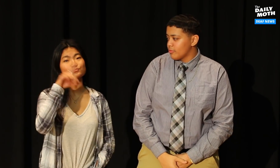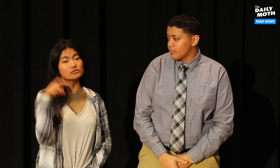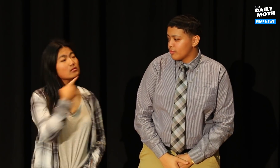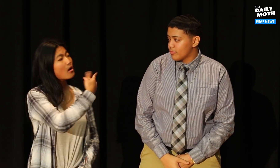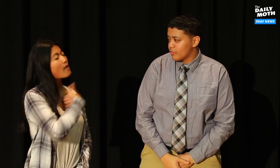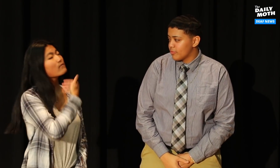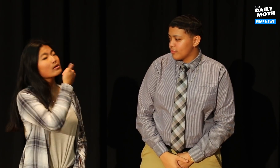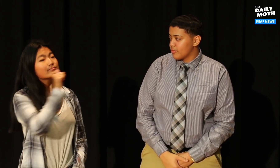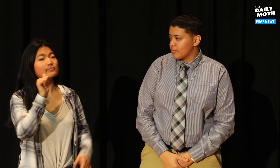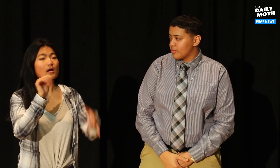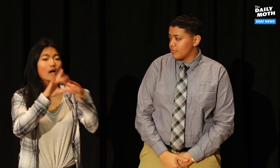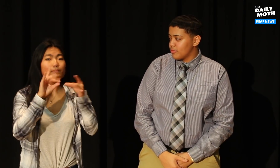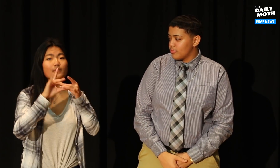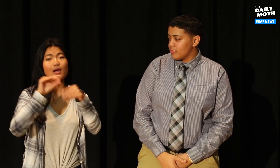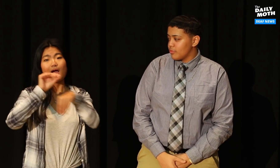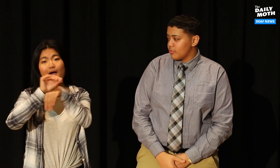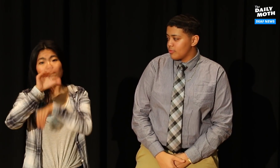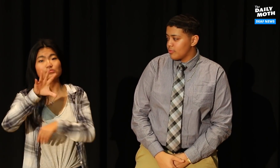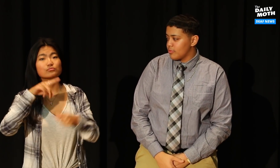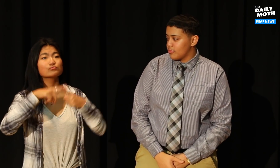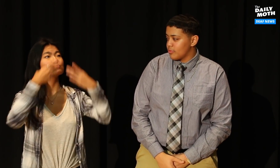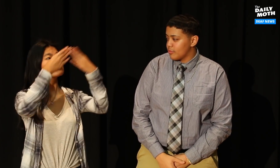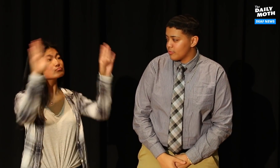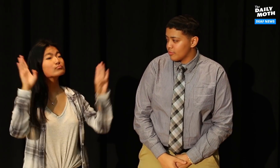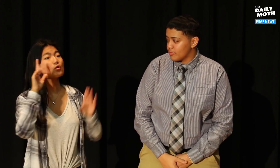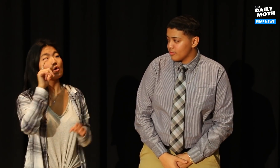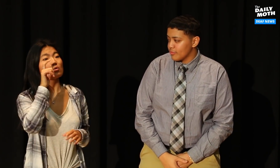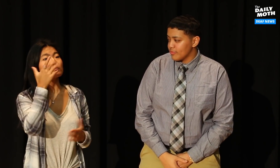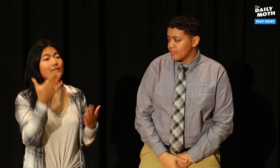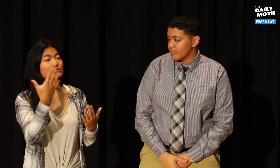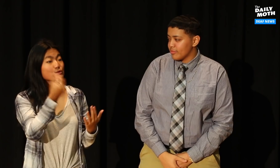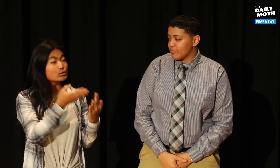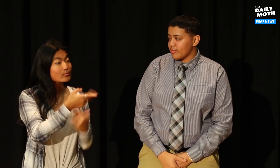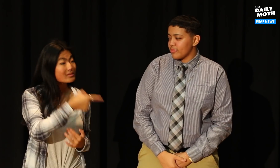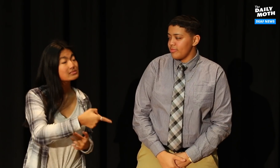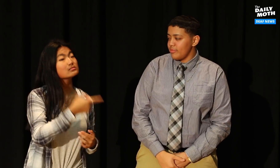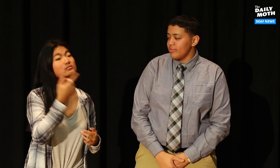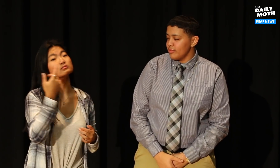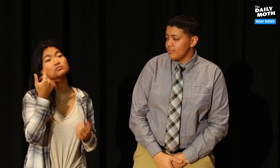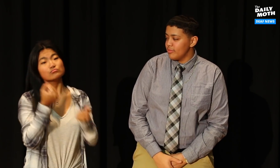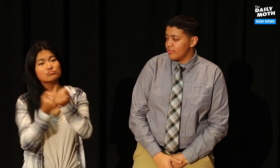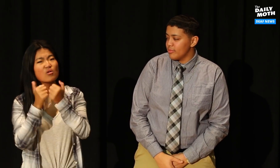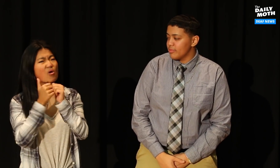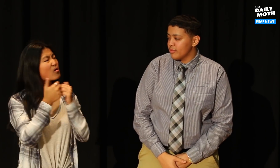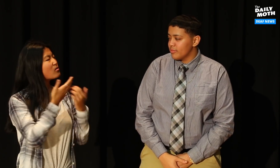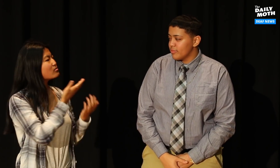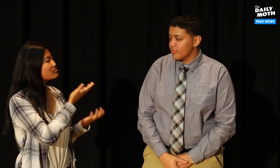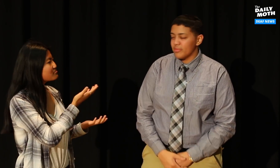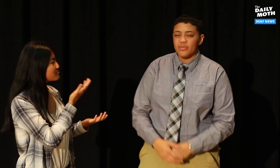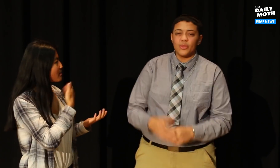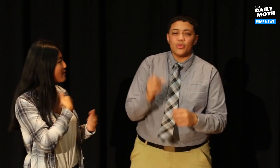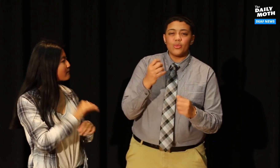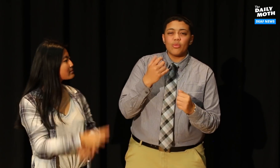Second question, do you have any comments or advices for anyone who might be going through the same experience and want to know how to find support?